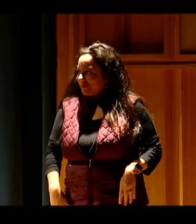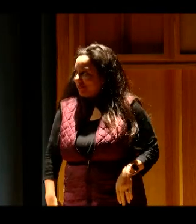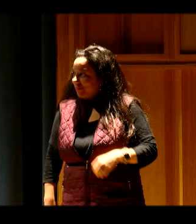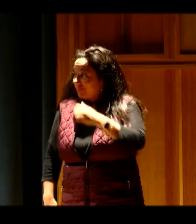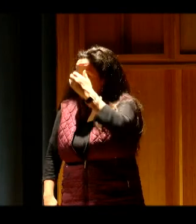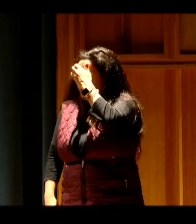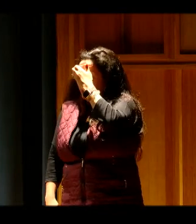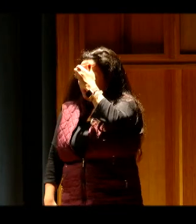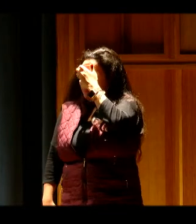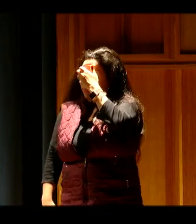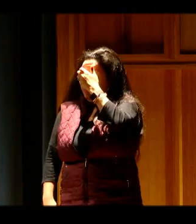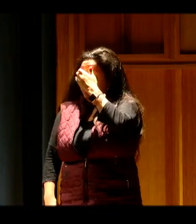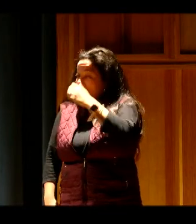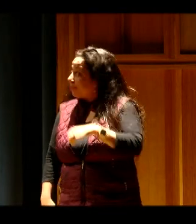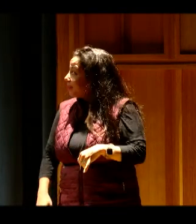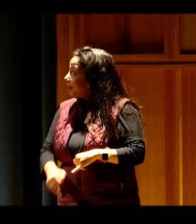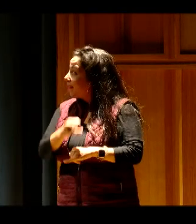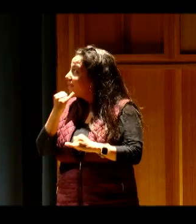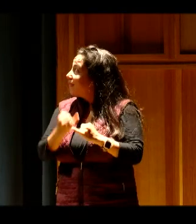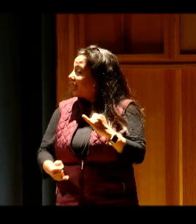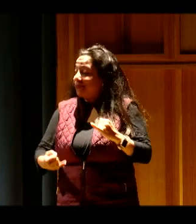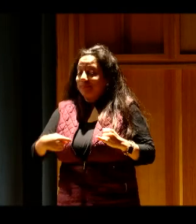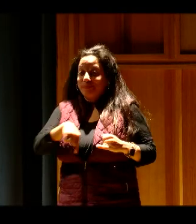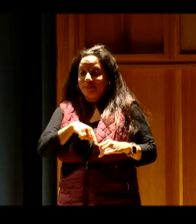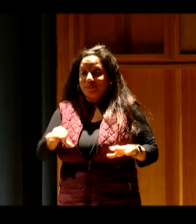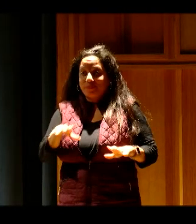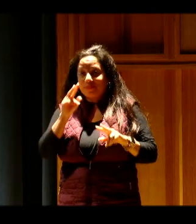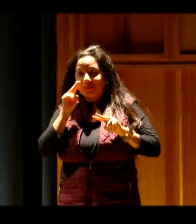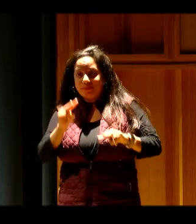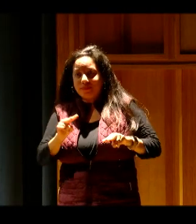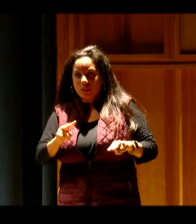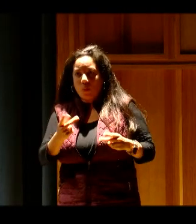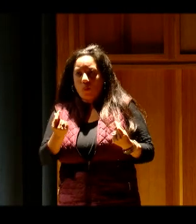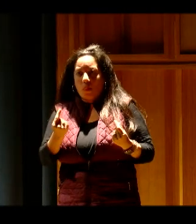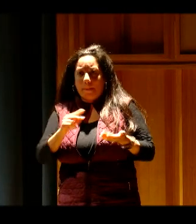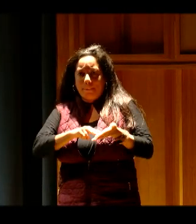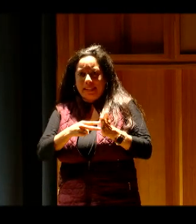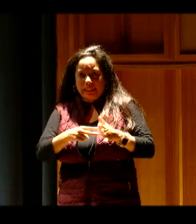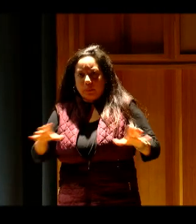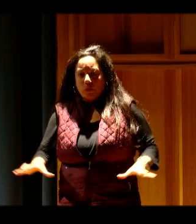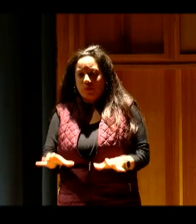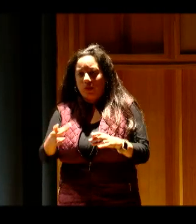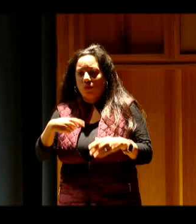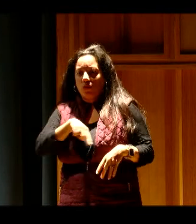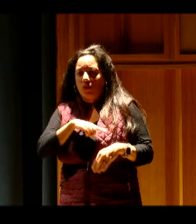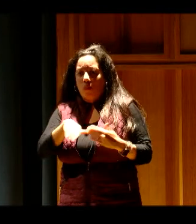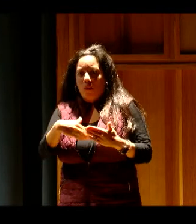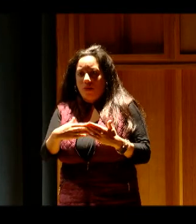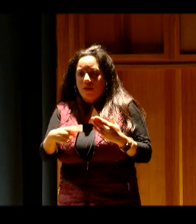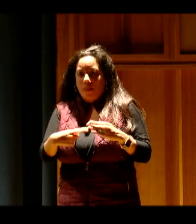Finally, are what we've been looking at is what constitutes a movement because this is all about movement building.